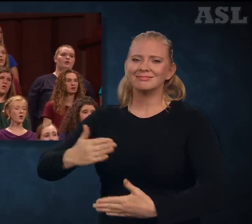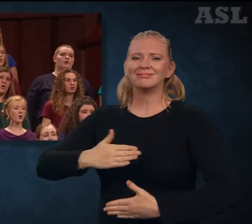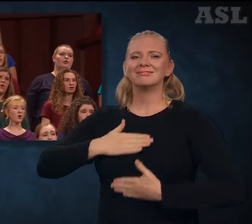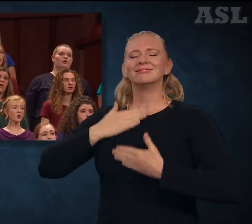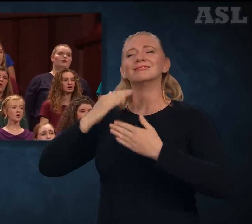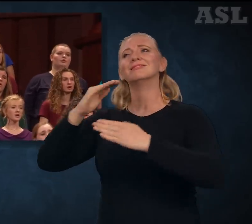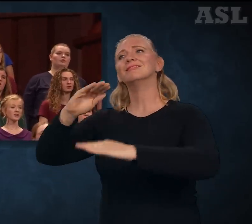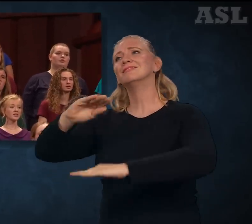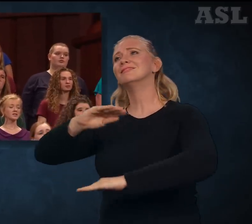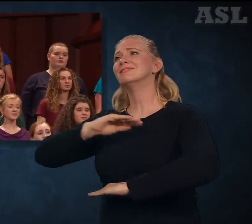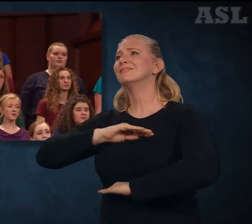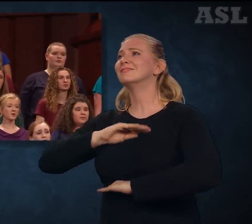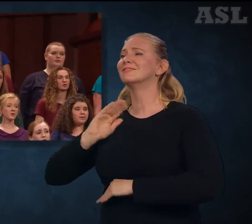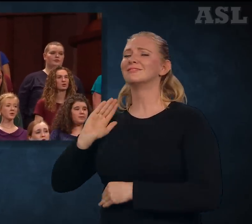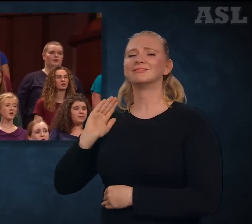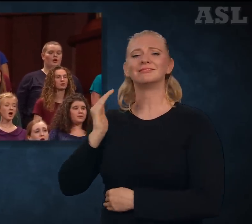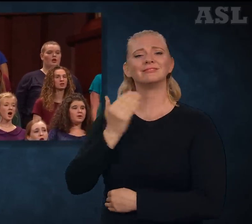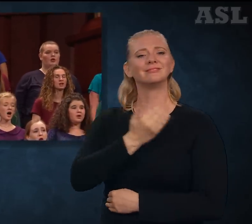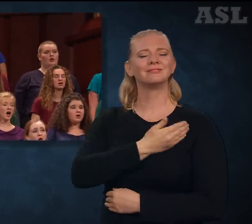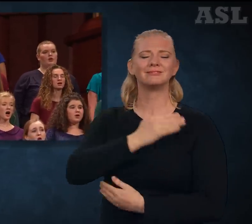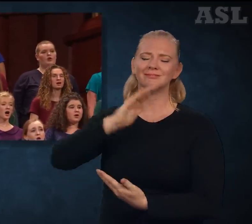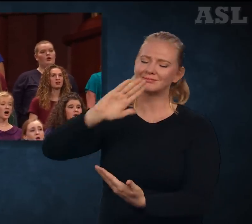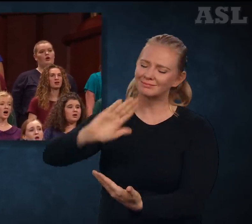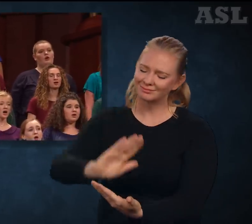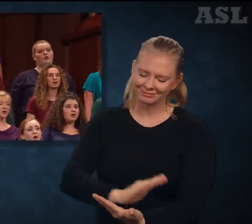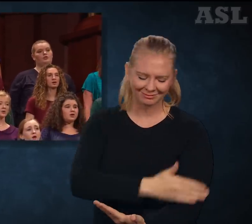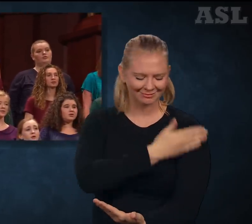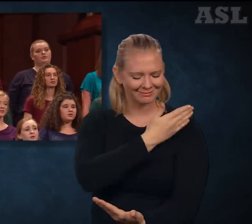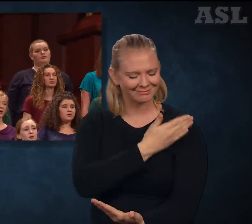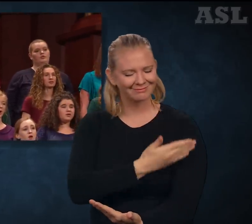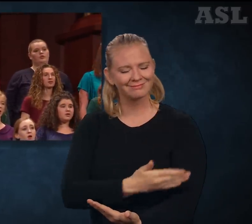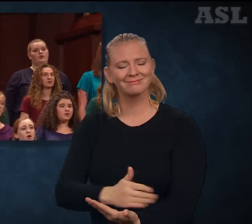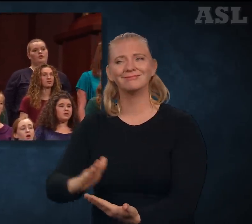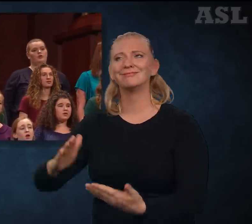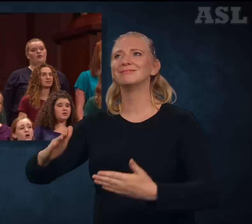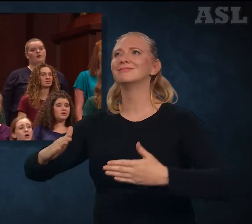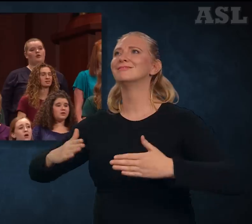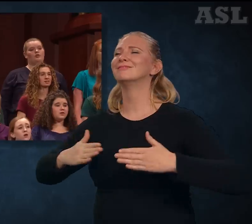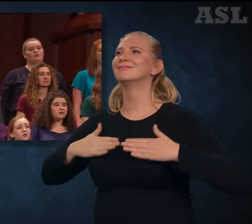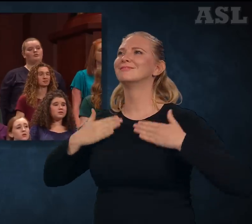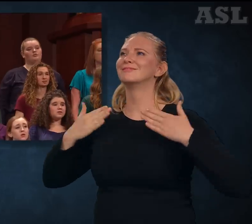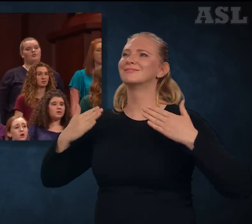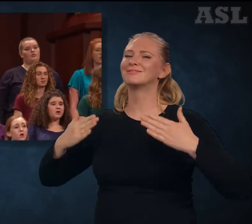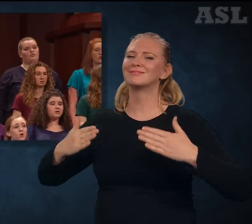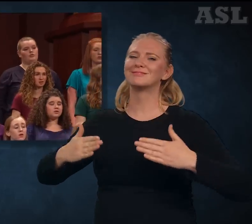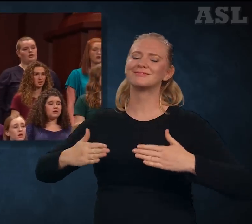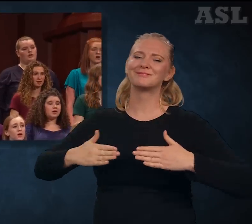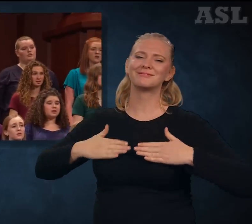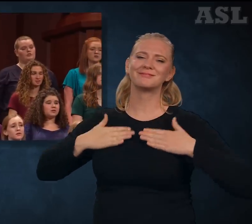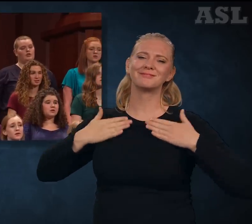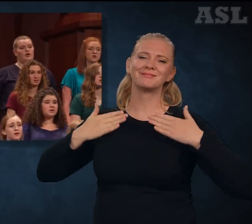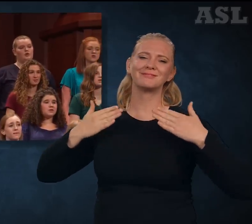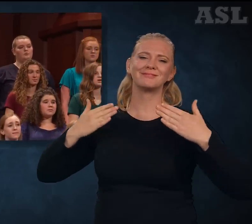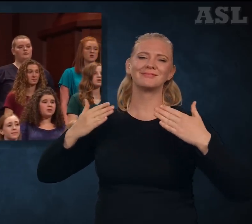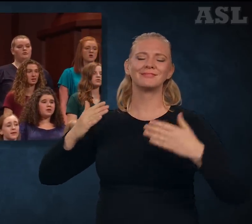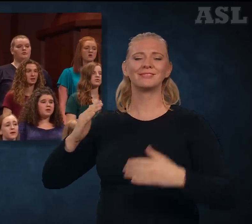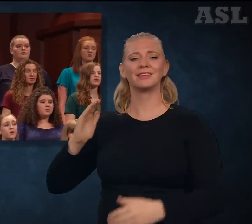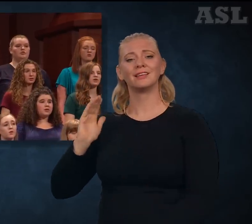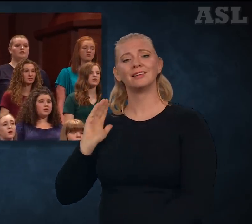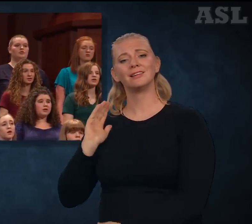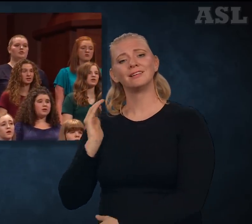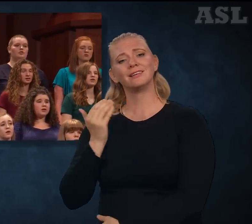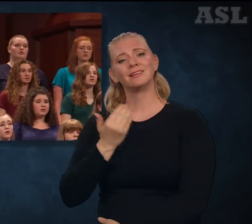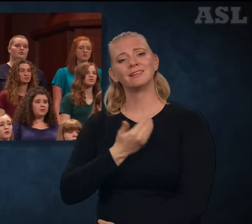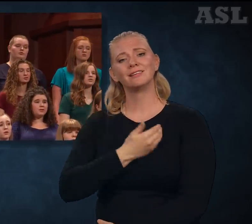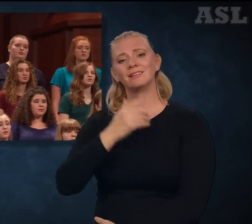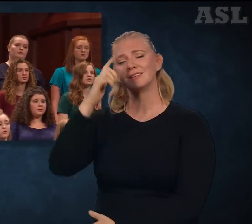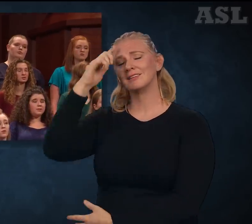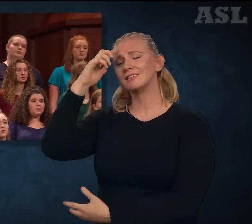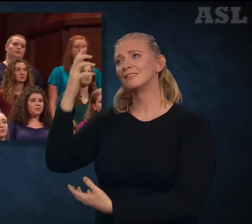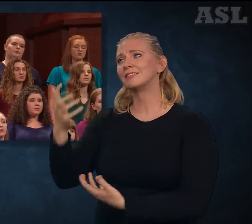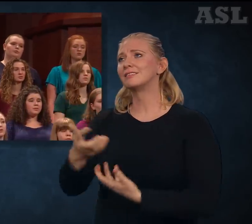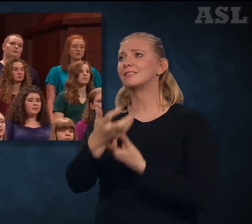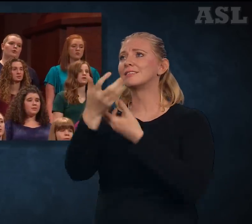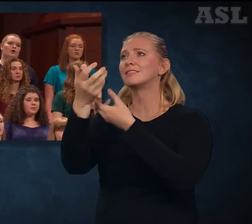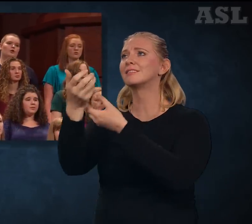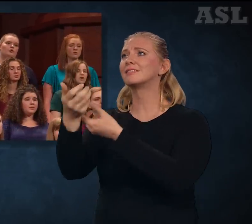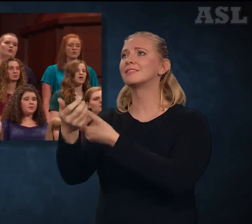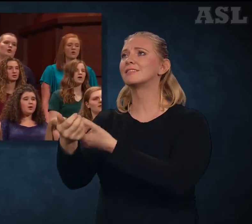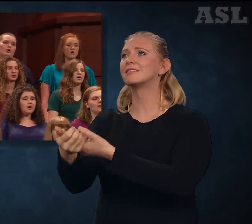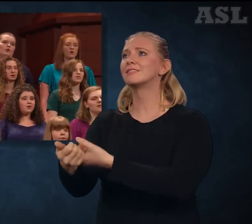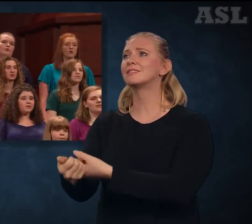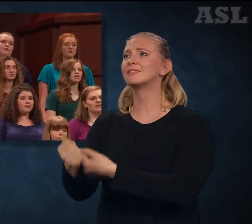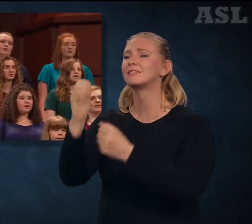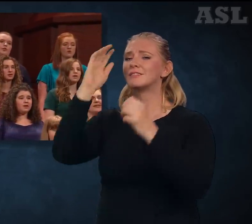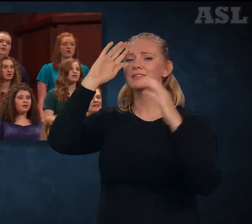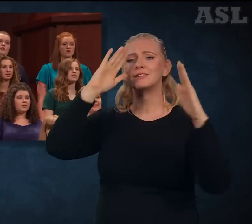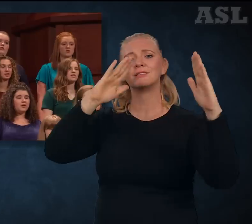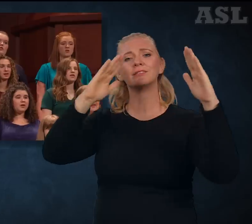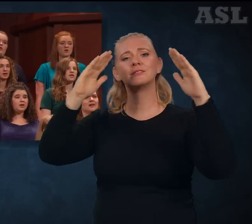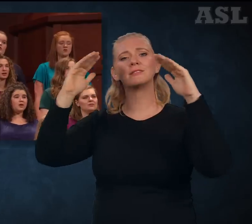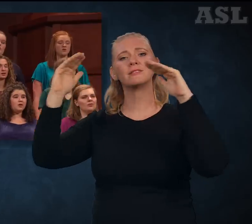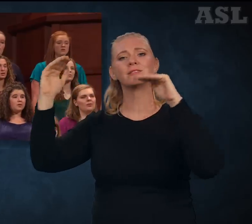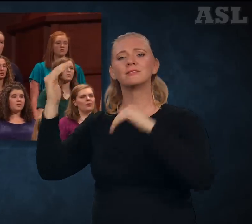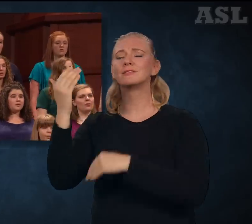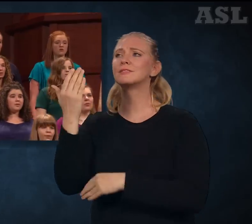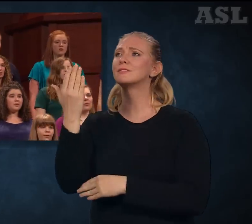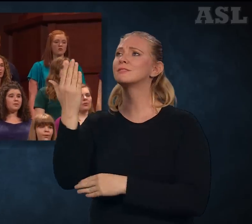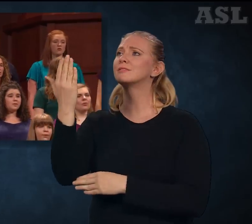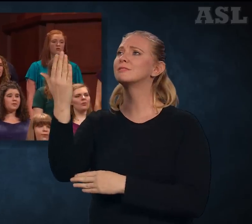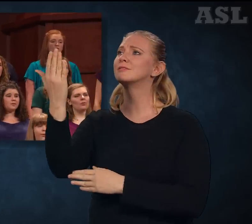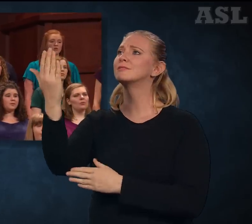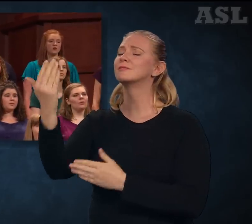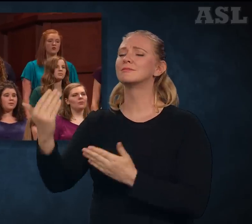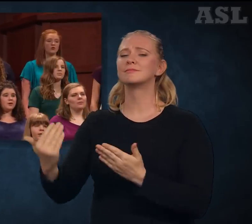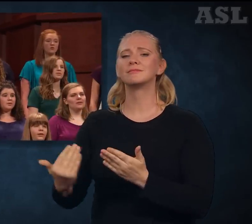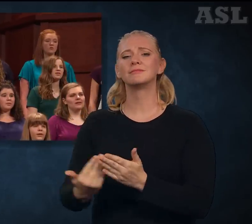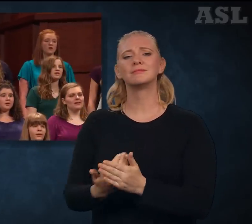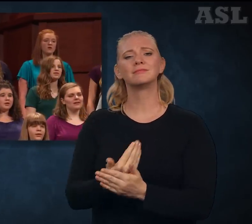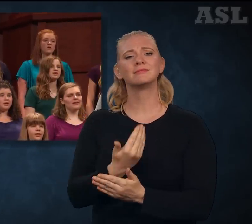OUR JOY IS FULL, OUR SONG SO GLADSOME;